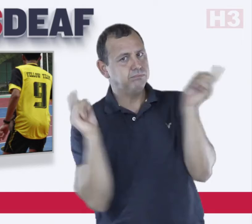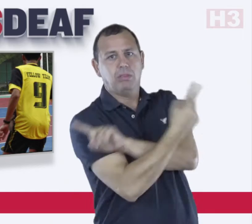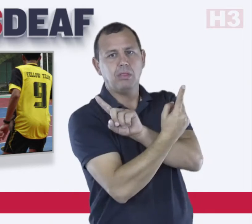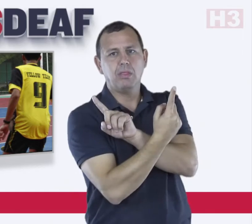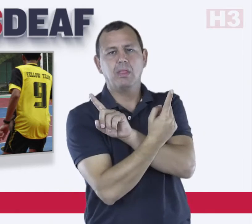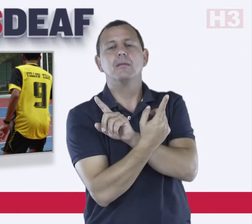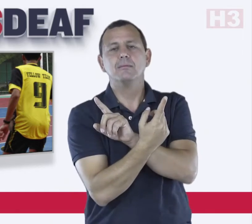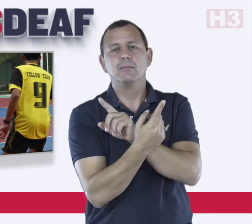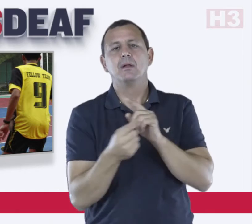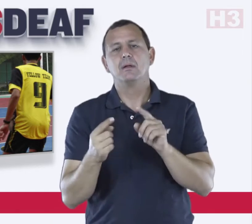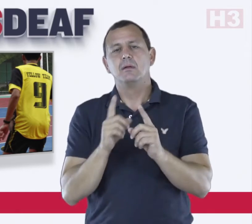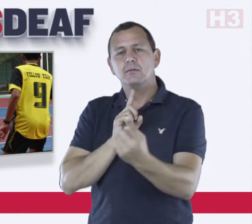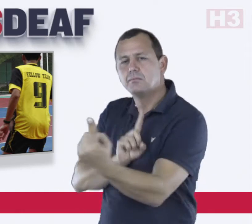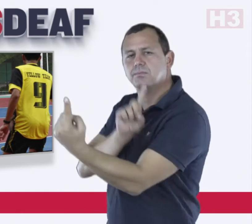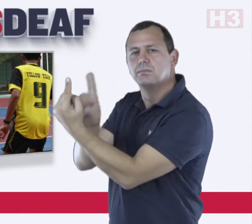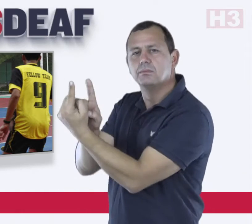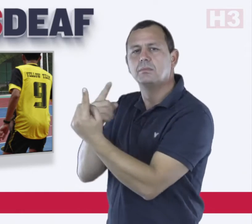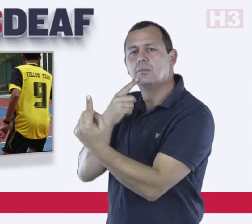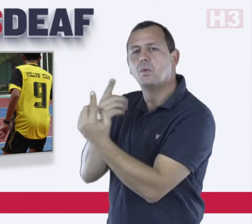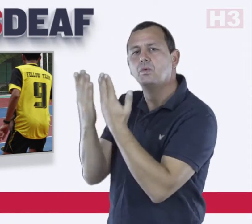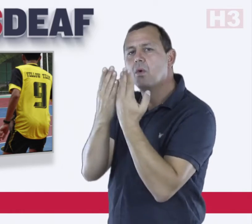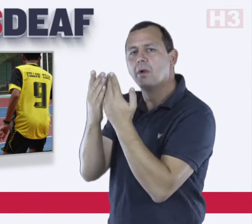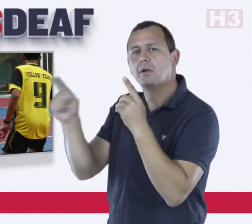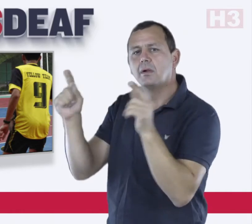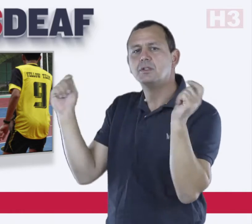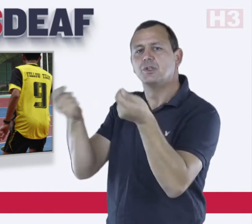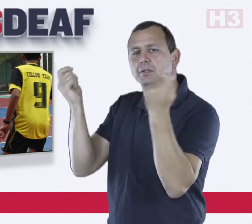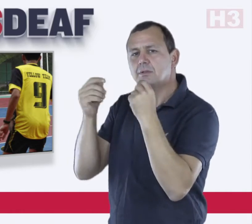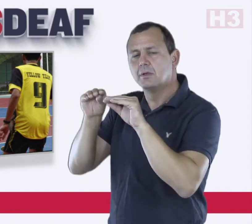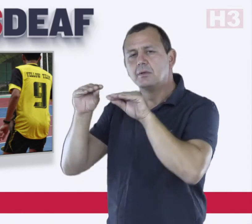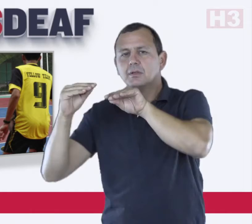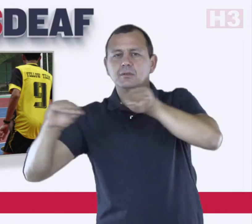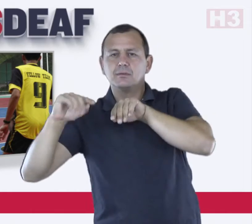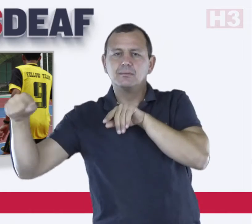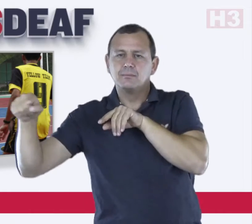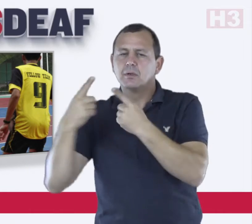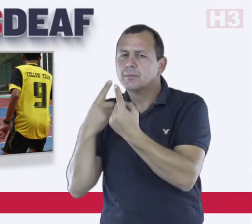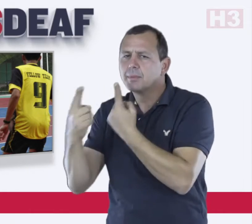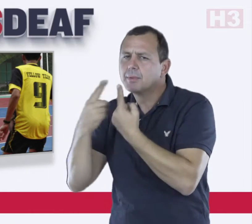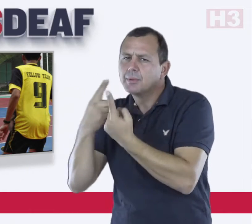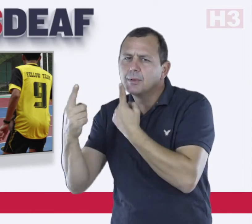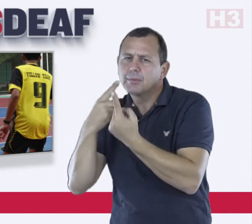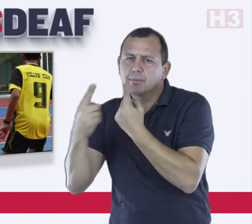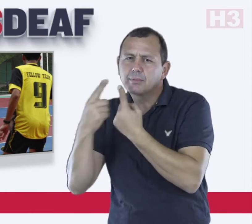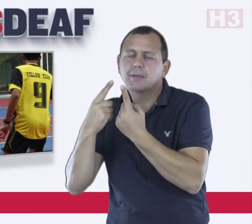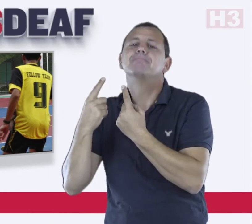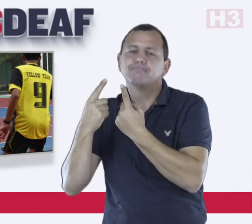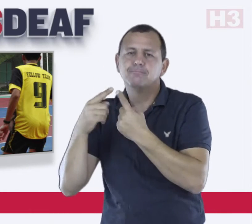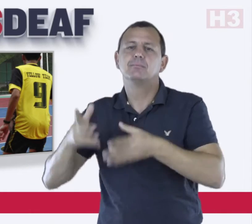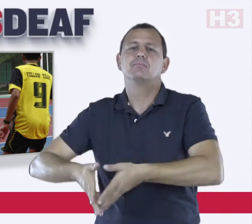He met with the school’s gym teacher and